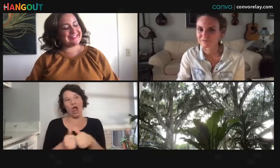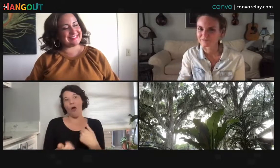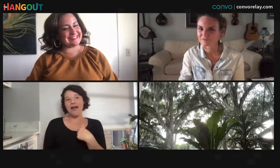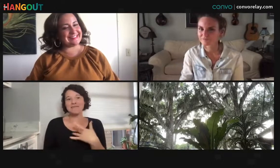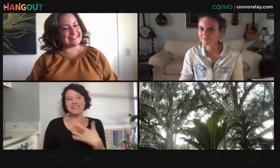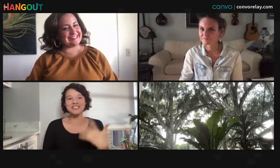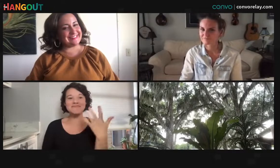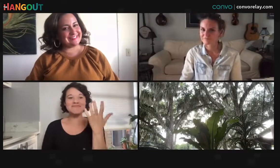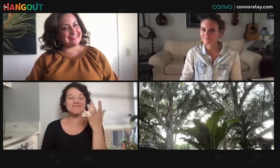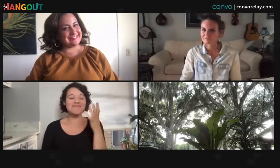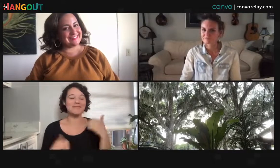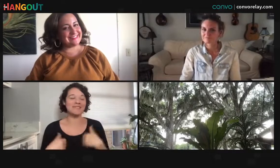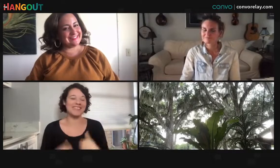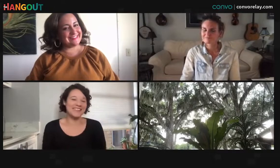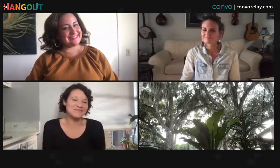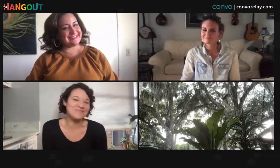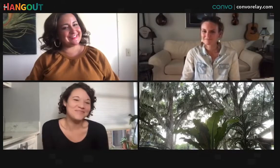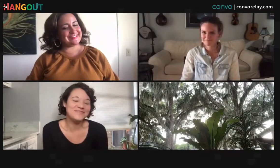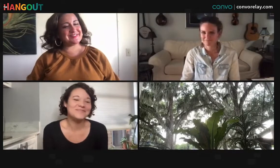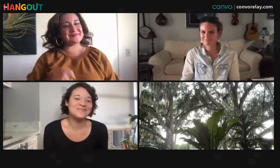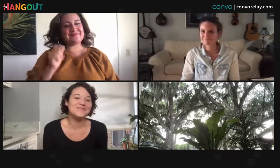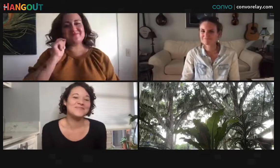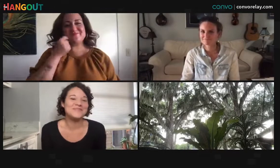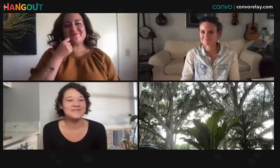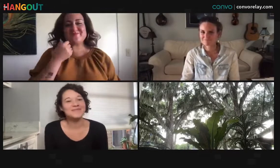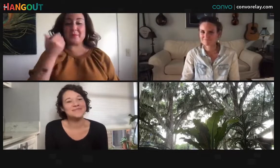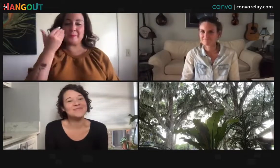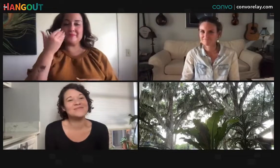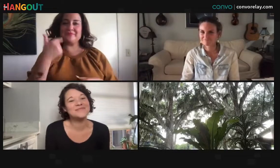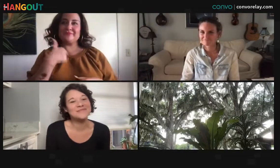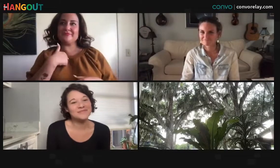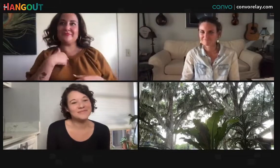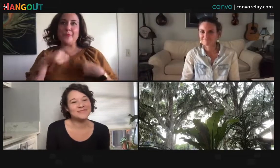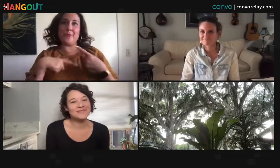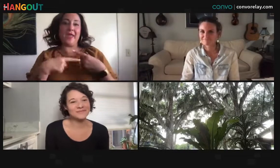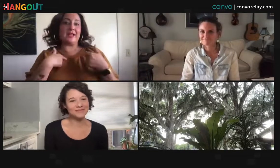thinking again and that's how i usually force bathe that's my process